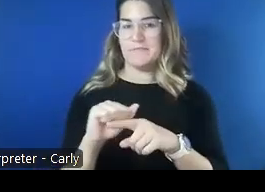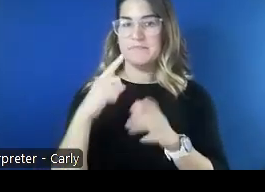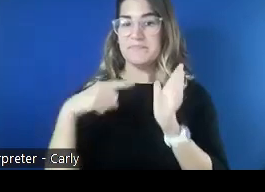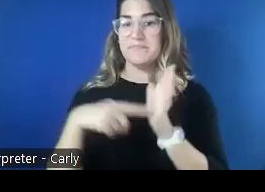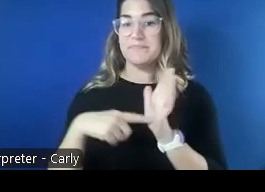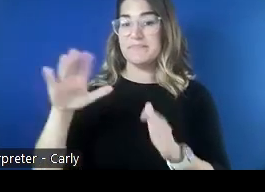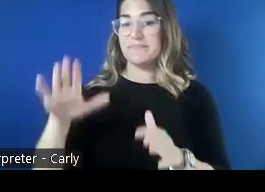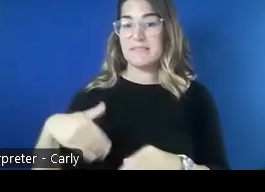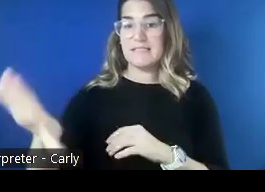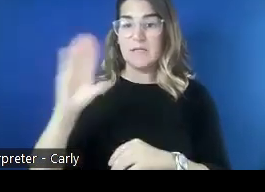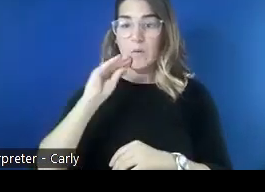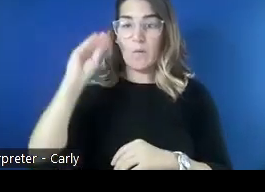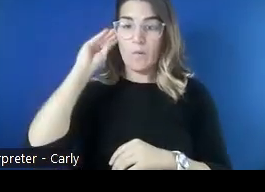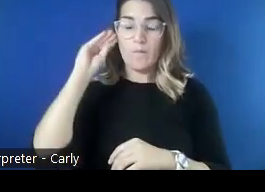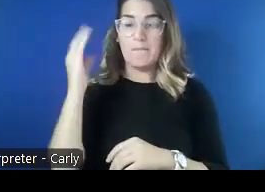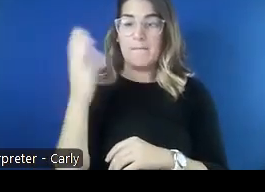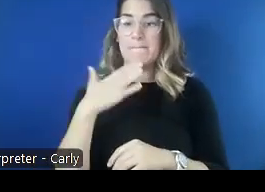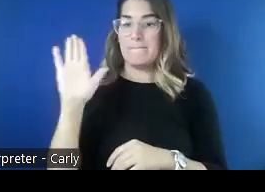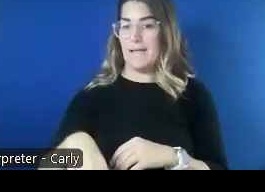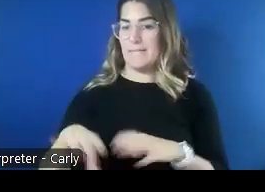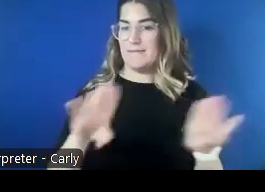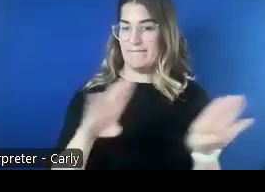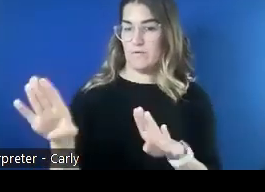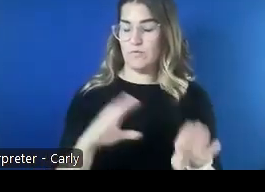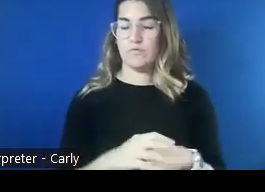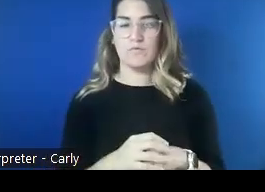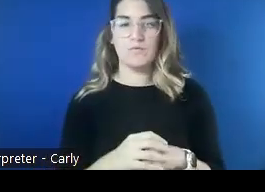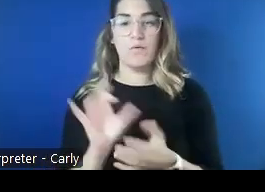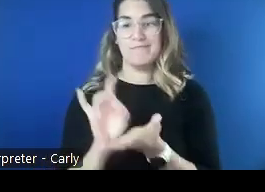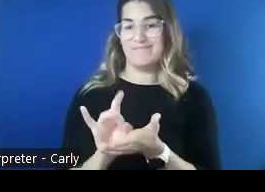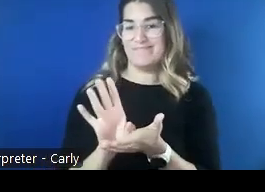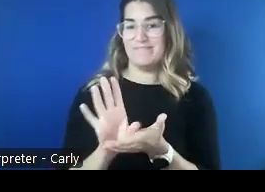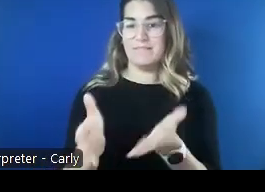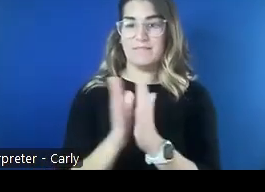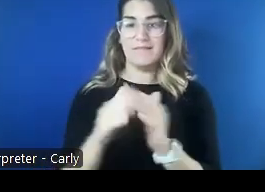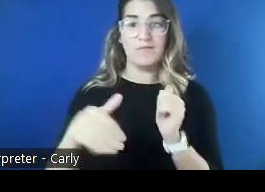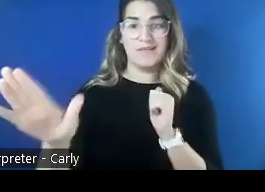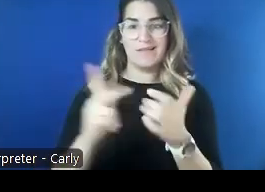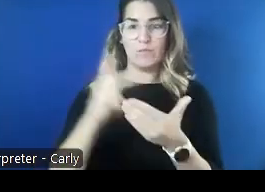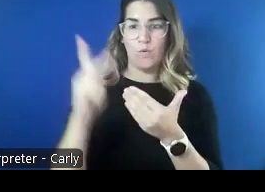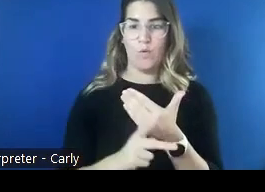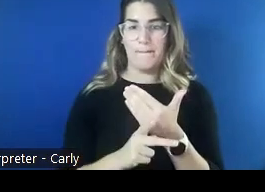home early for their behavior or um being expelled and asked to leave the program and these practices